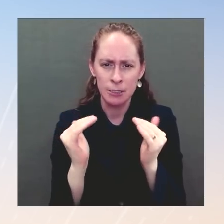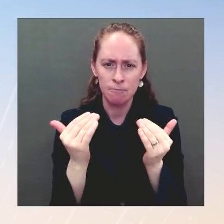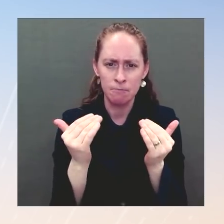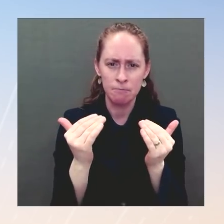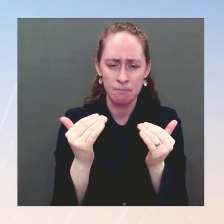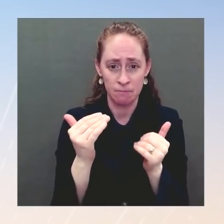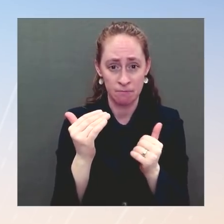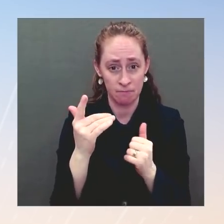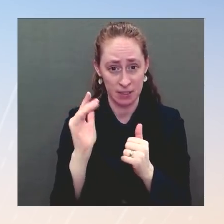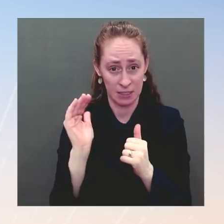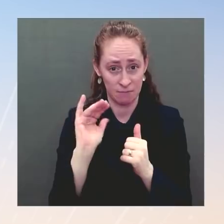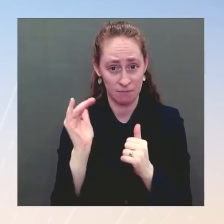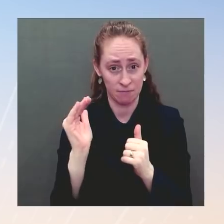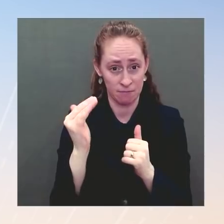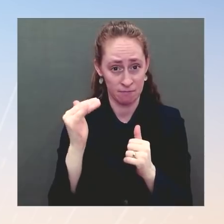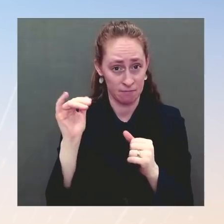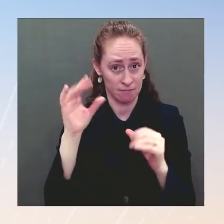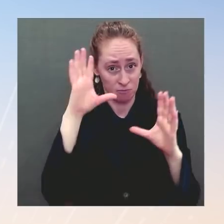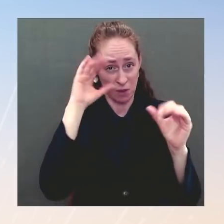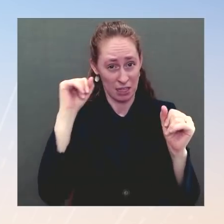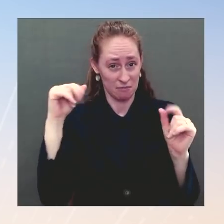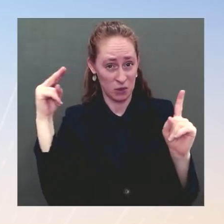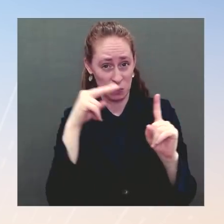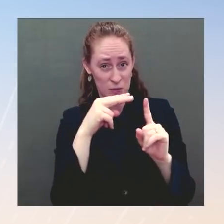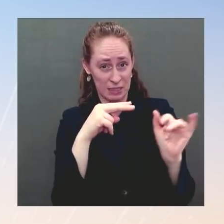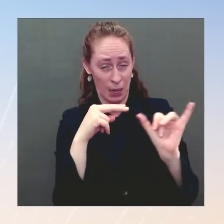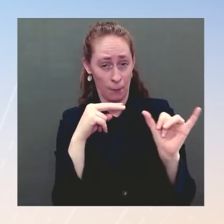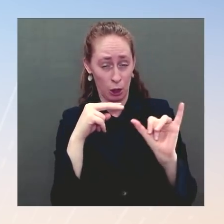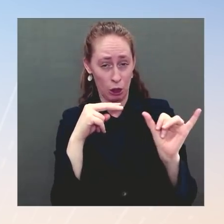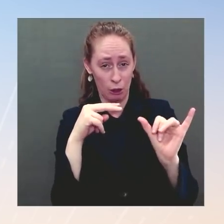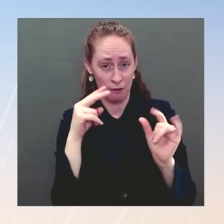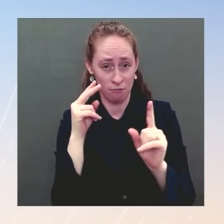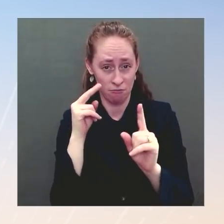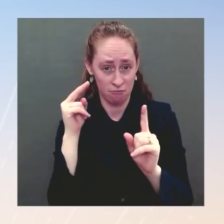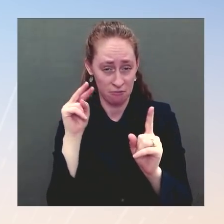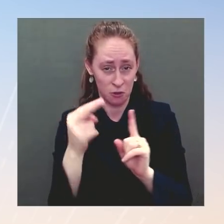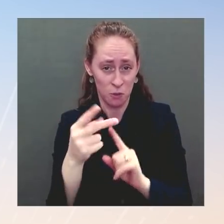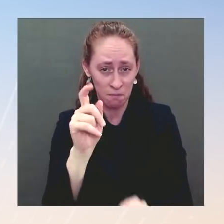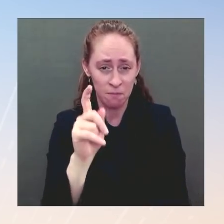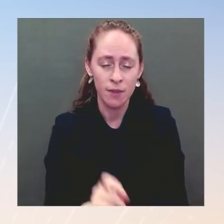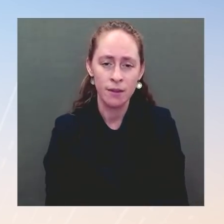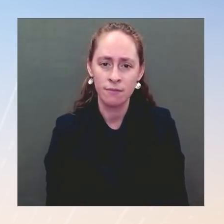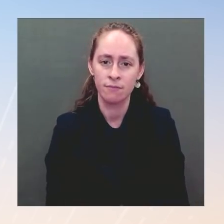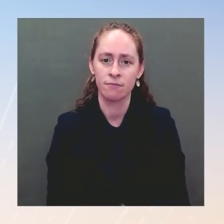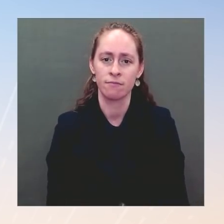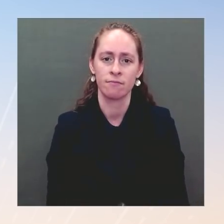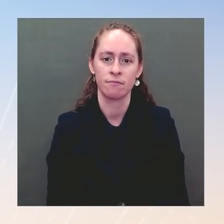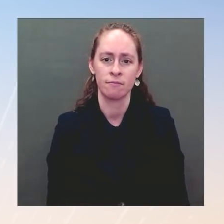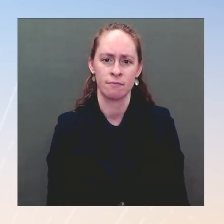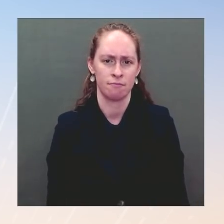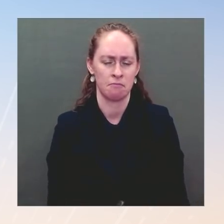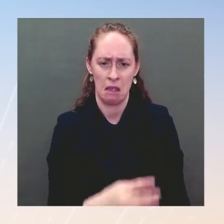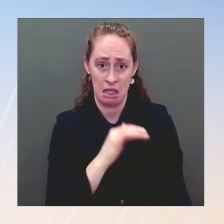But I think we all watched, including the President, the speech -- or read it -- from the other night and saw a leader